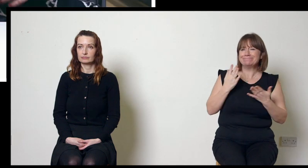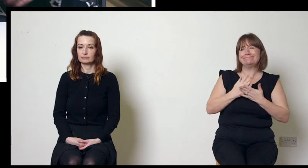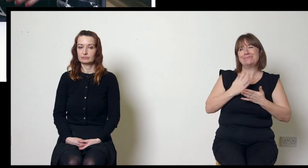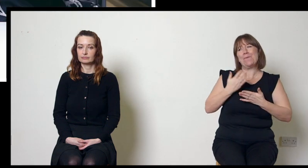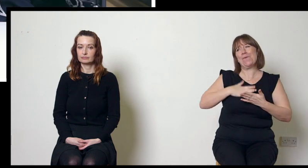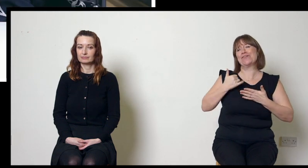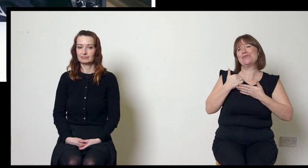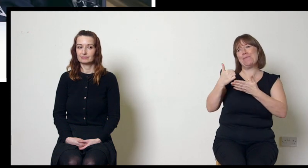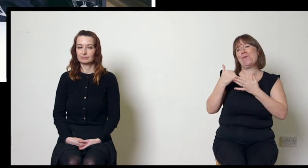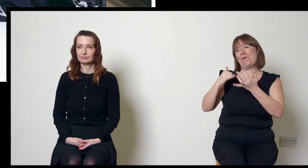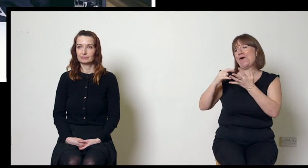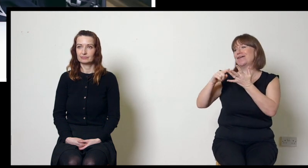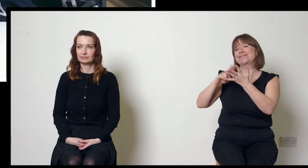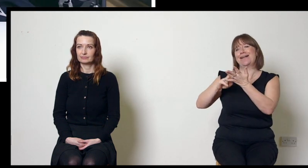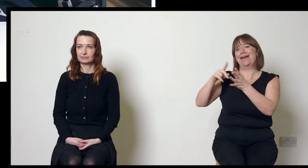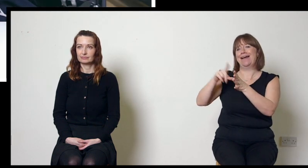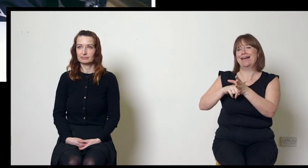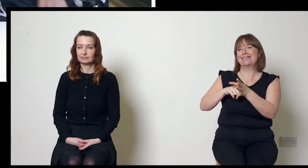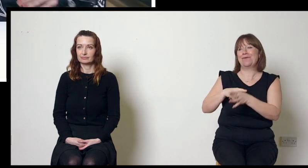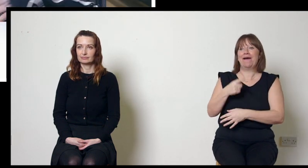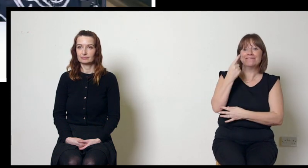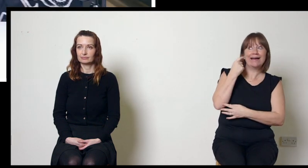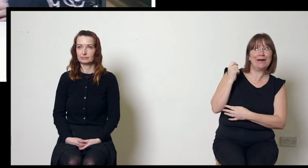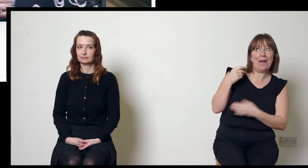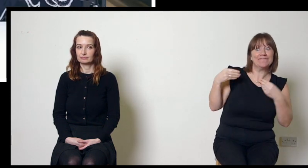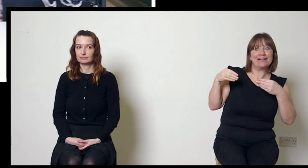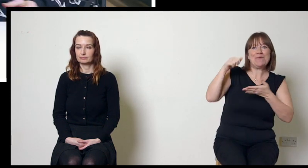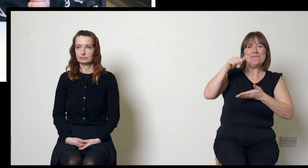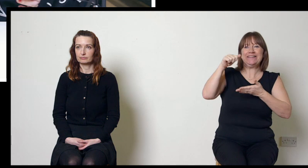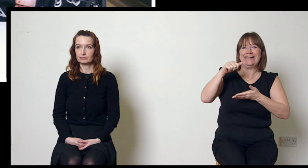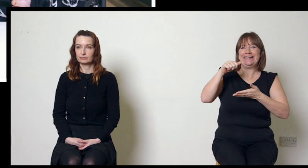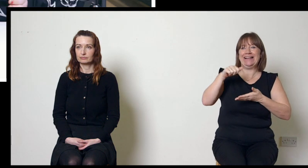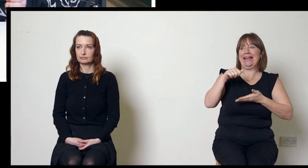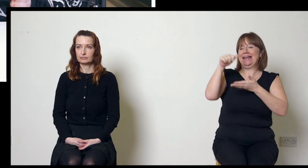Sonny so we found some budget to give him a listening residency,